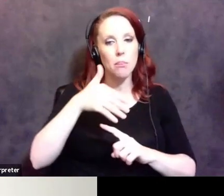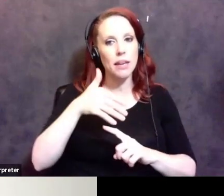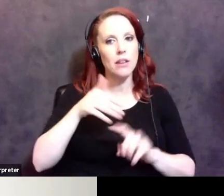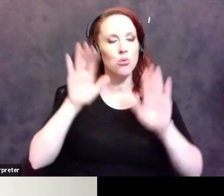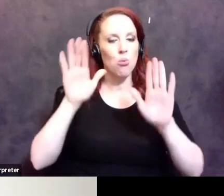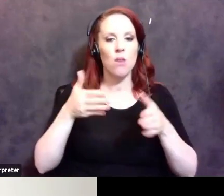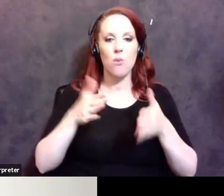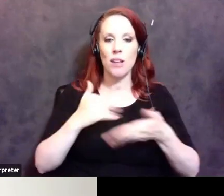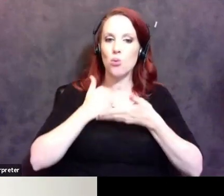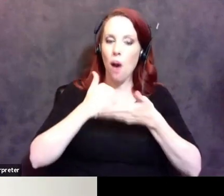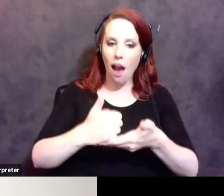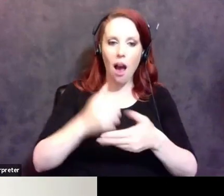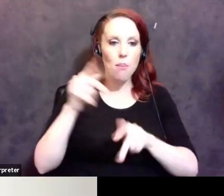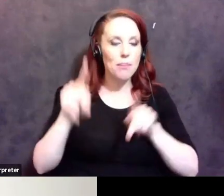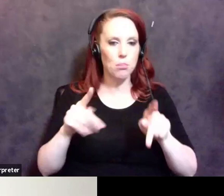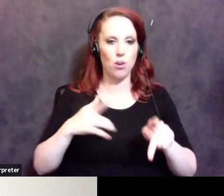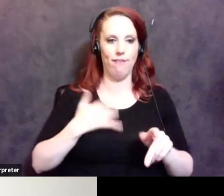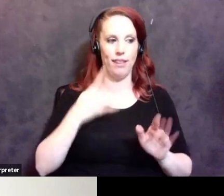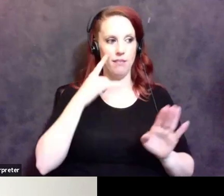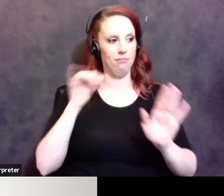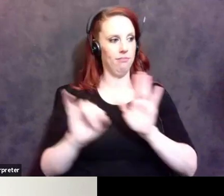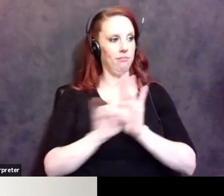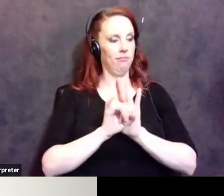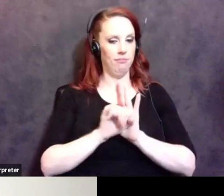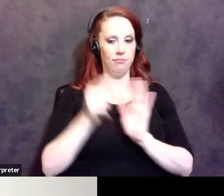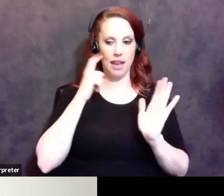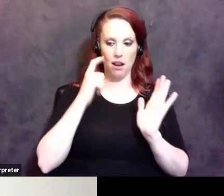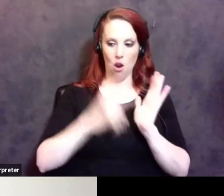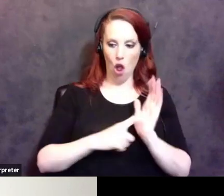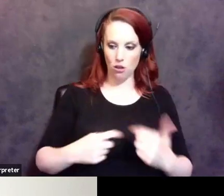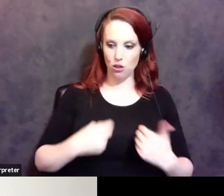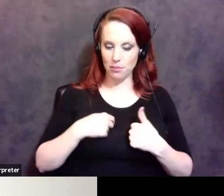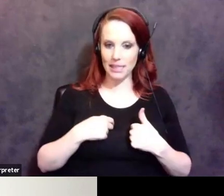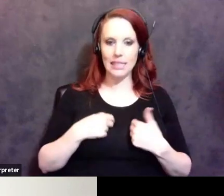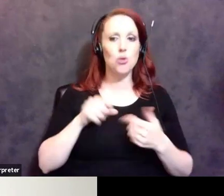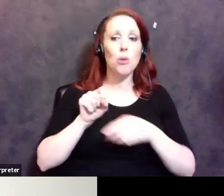just slipping in and sending someone a text or direct message and saying I saw that post